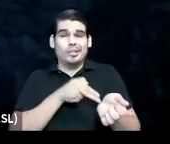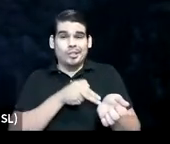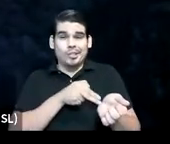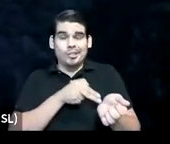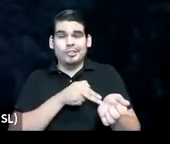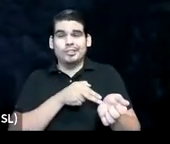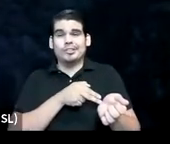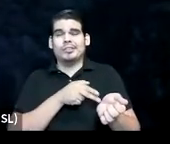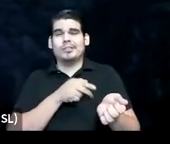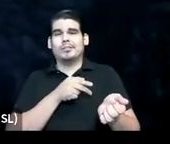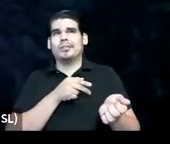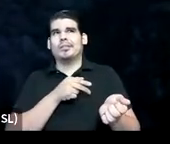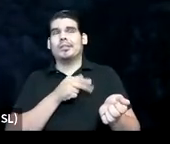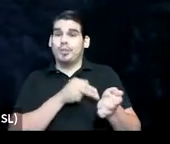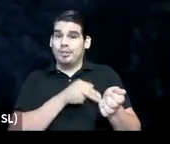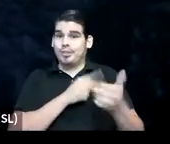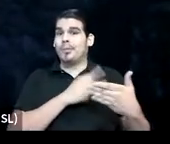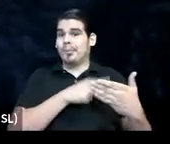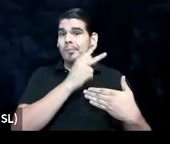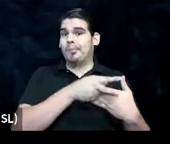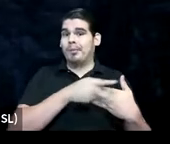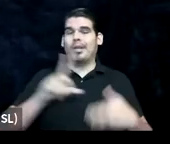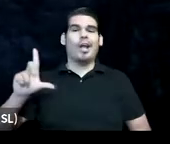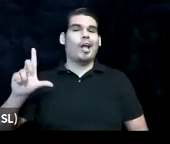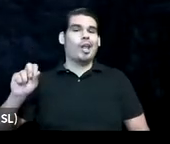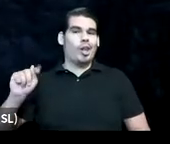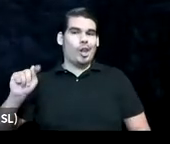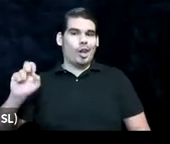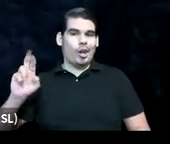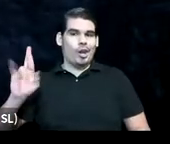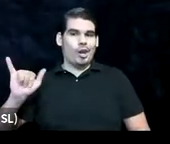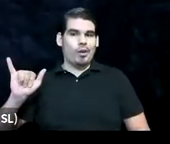program can be very competitive at specific colleges in addition to the